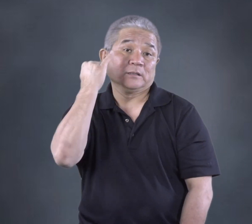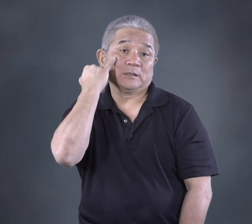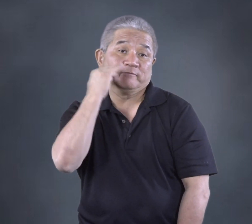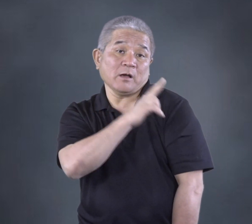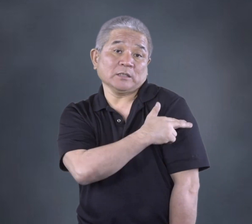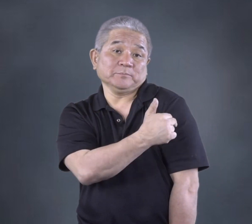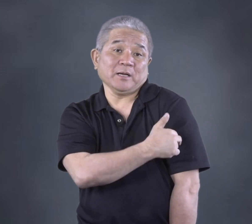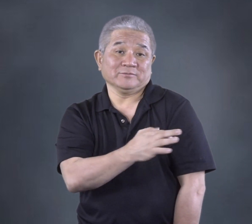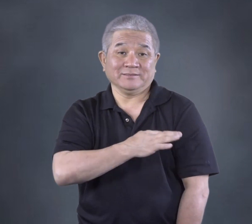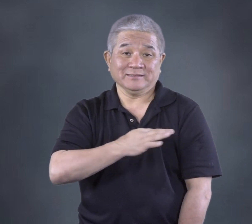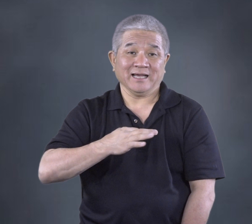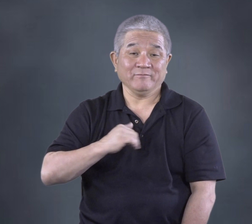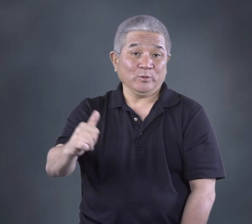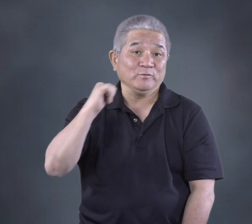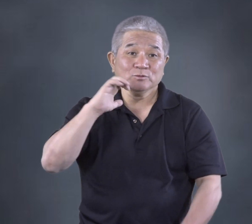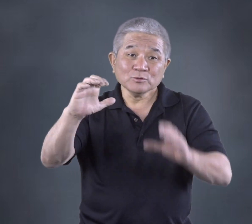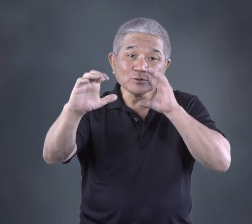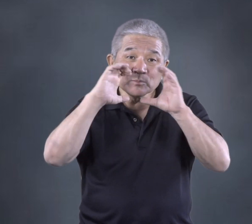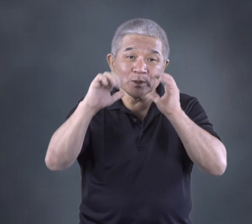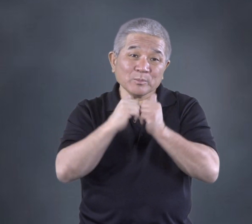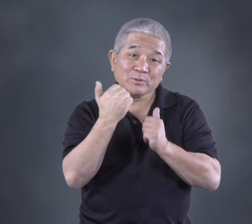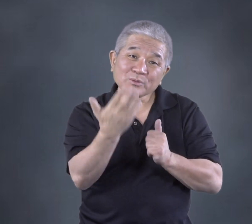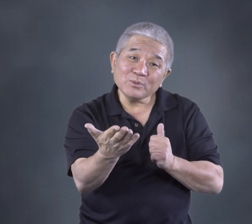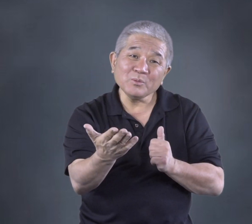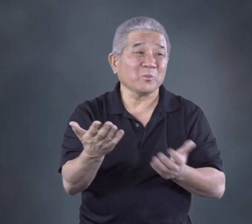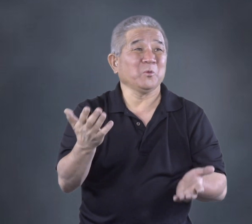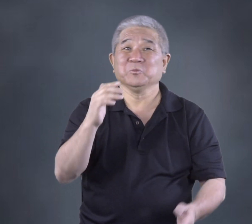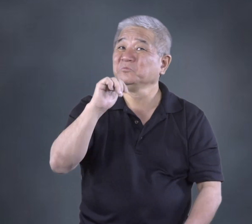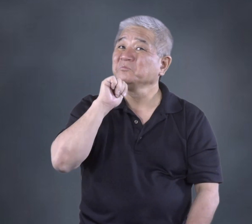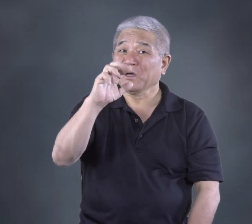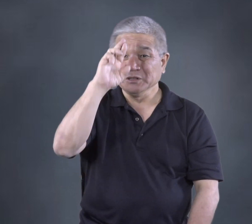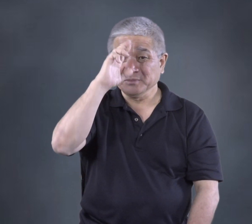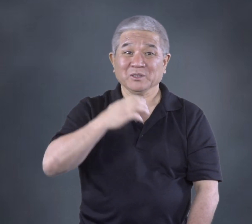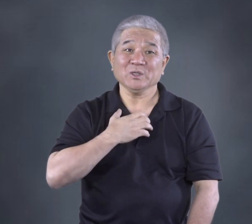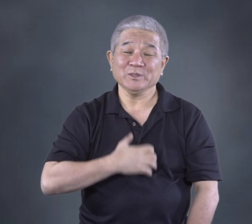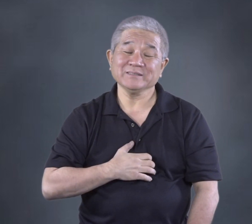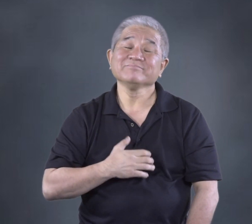If the hospital staff refuses to communicate with you or does not respect your wishes,